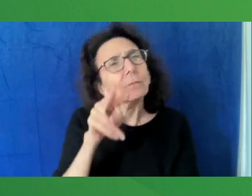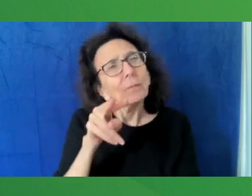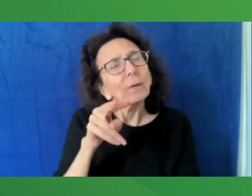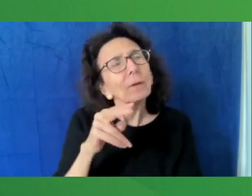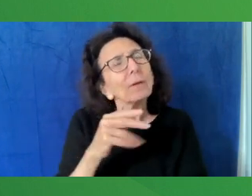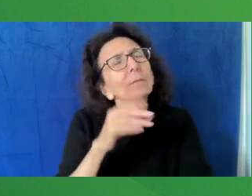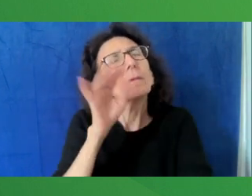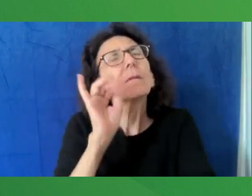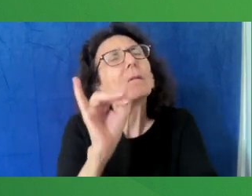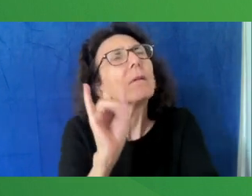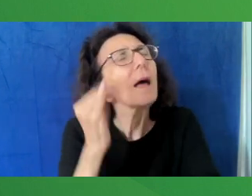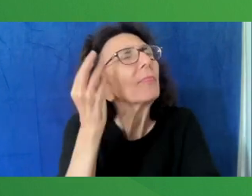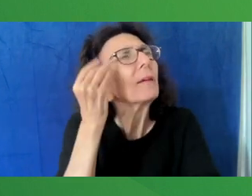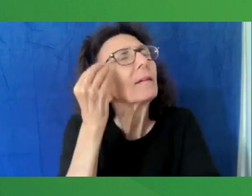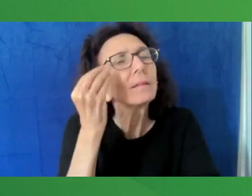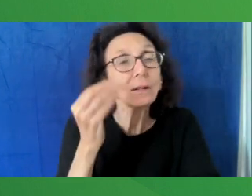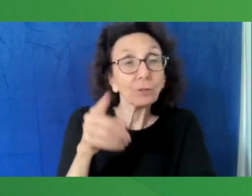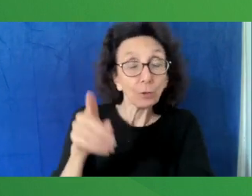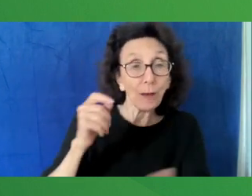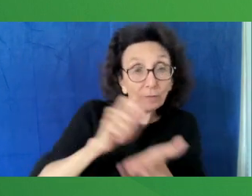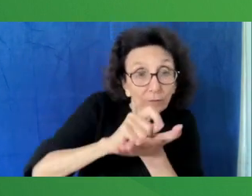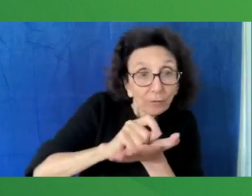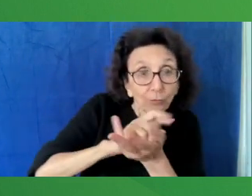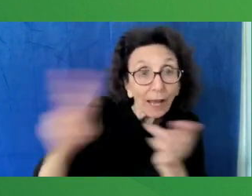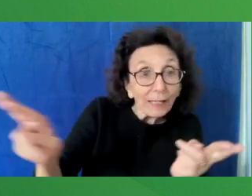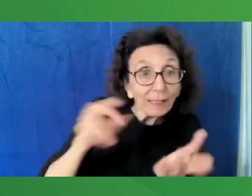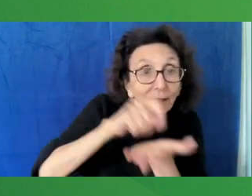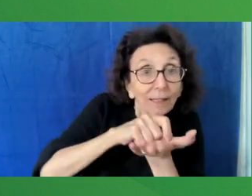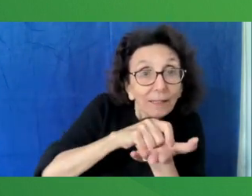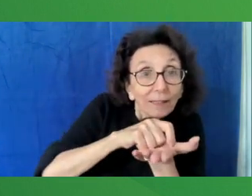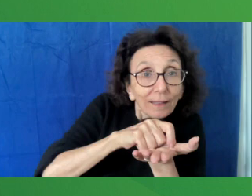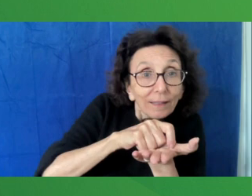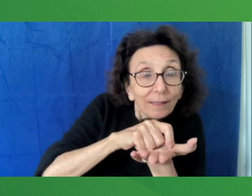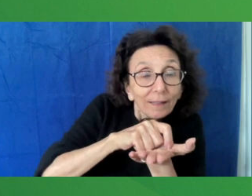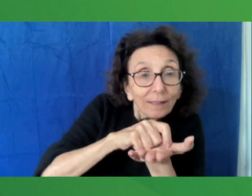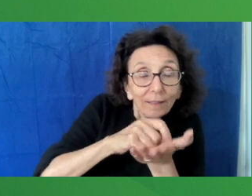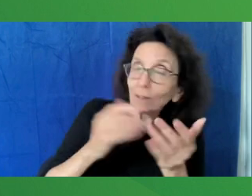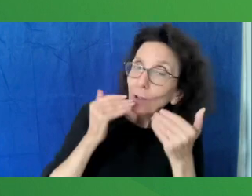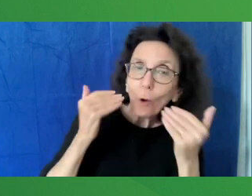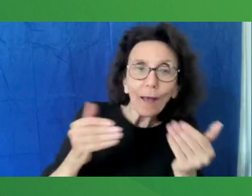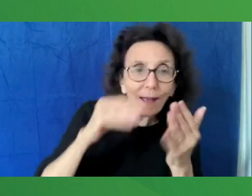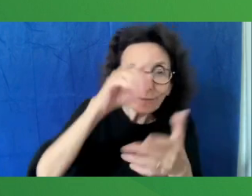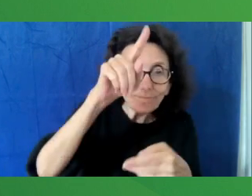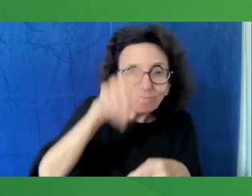So if you have a piece of scratch paper next to you, go ahead and make a little table right now.